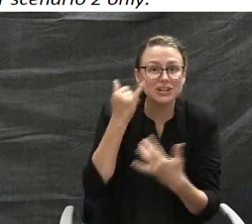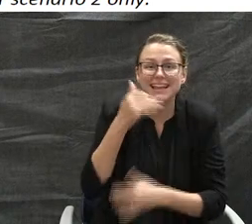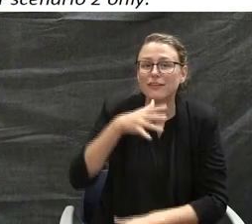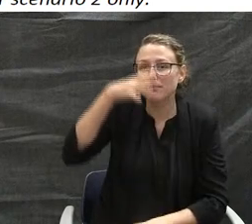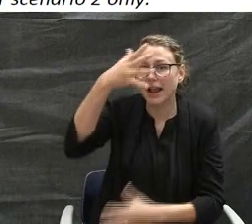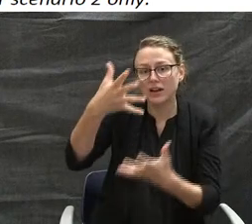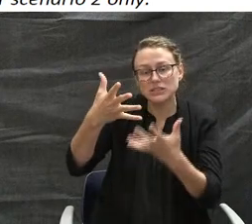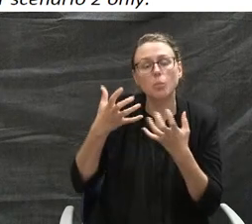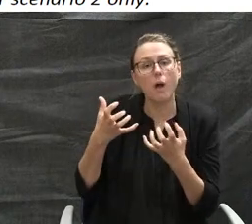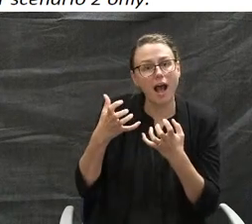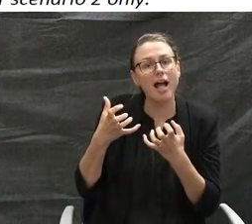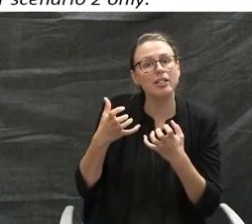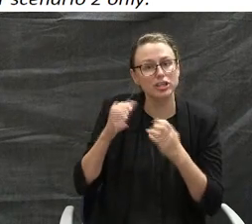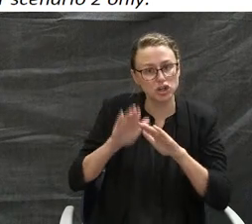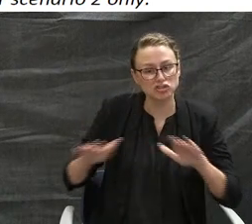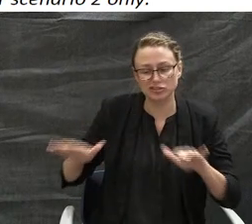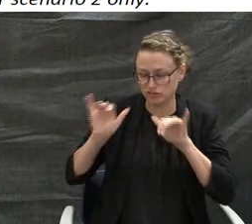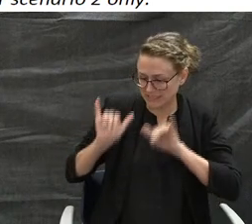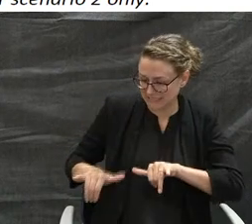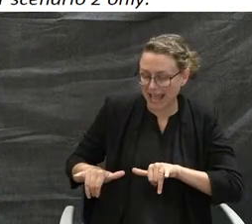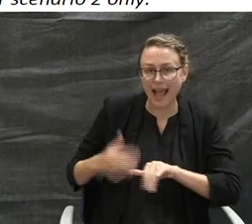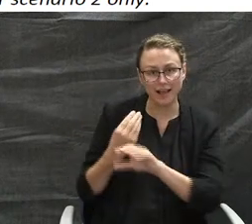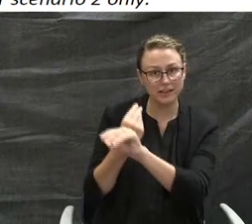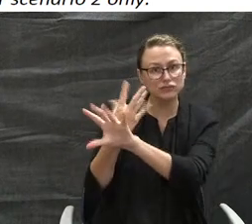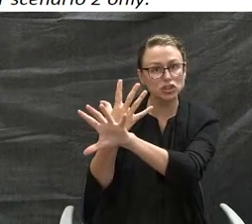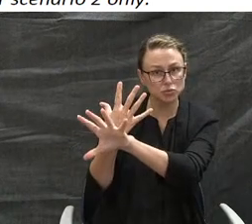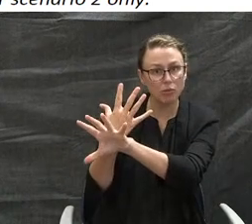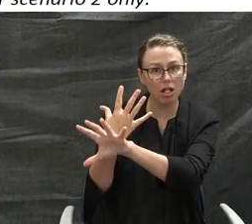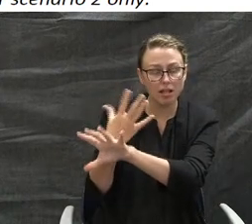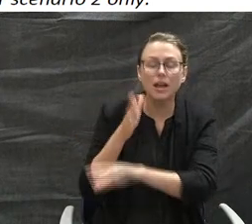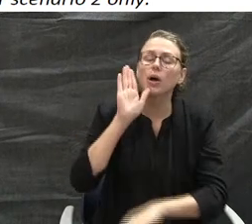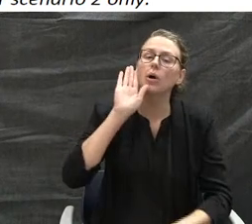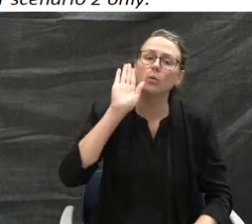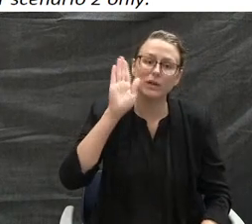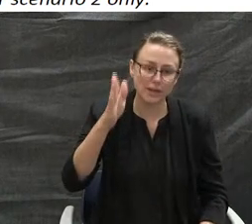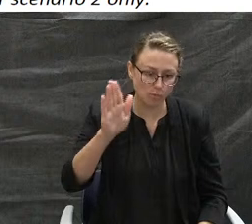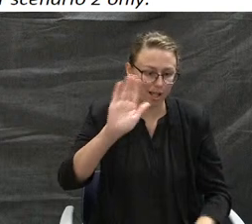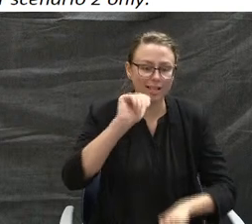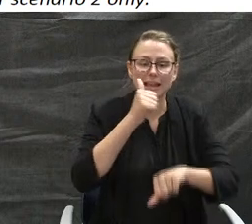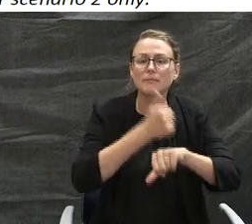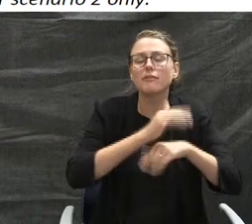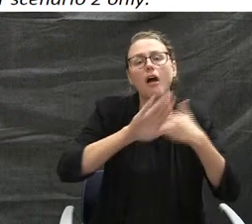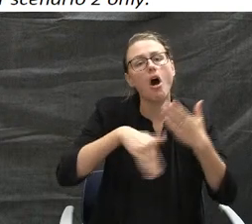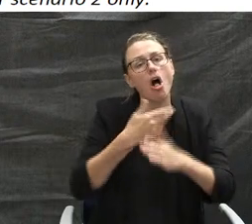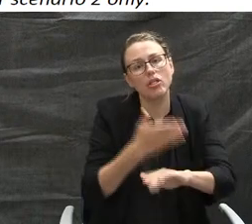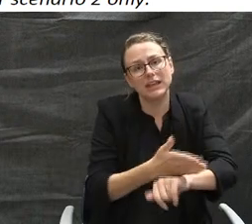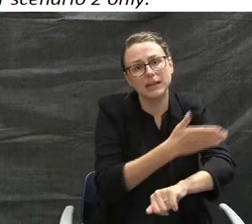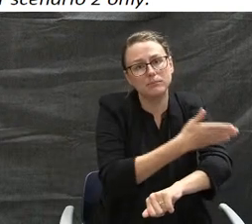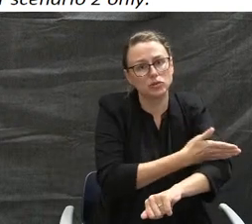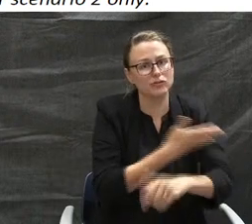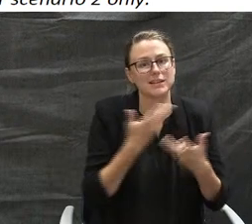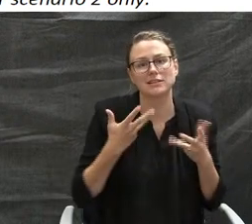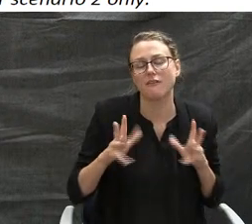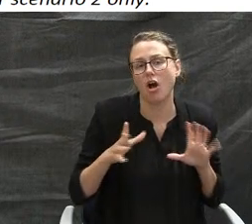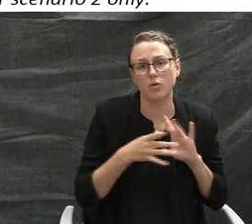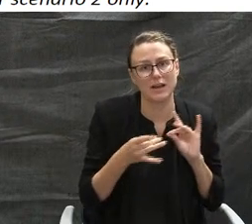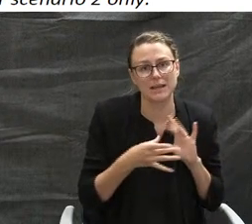their children to be on the virtual option and we will implement all those improvements that was described tonight by